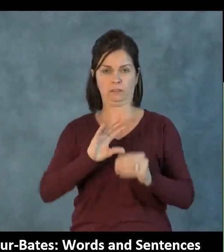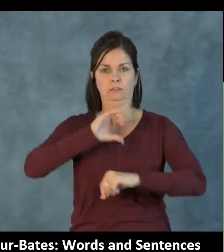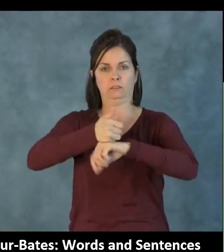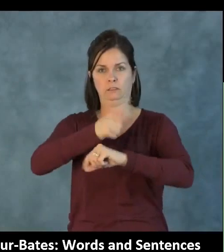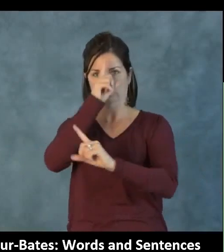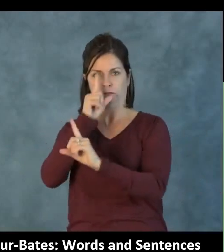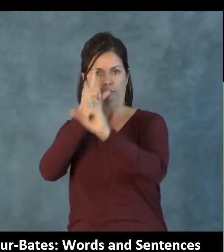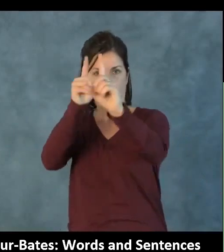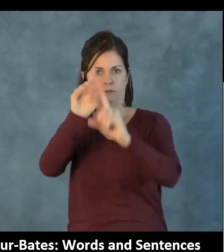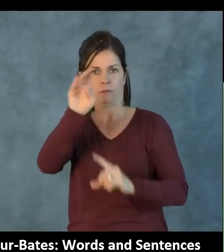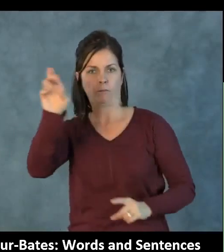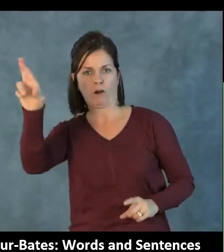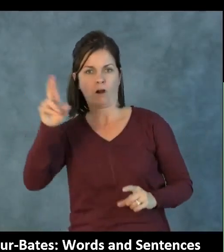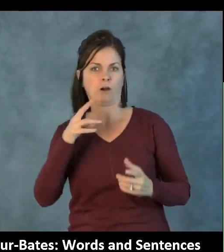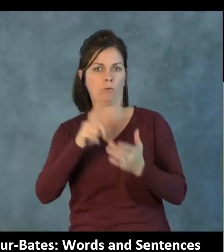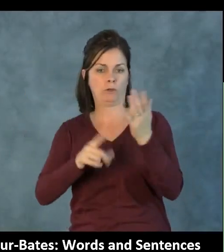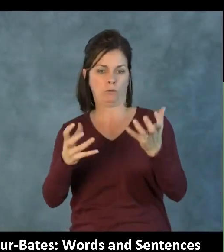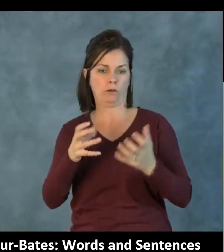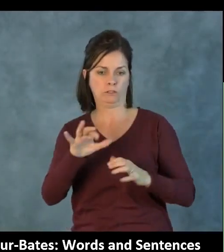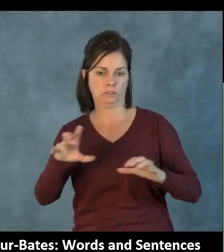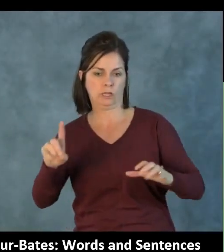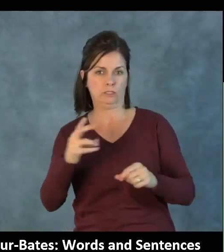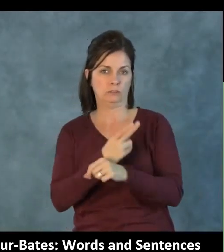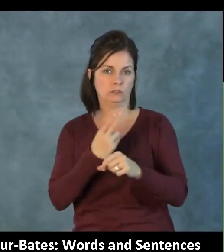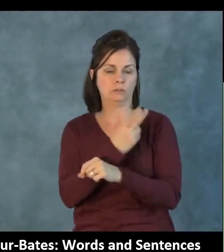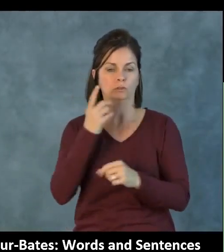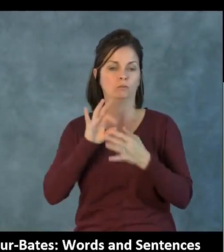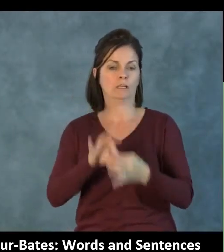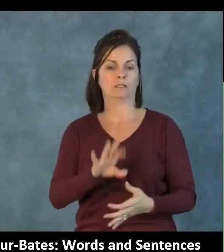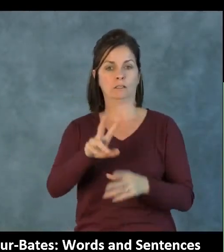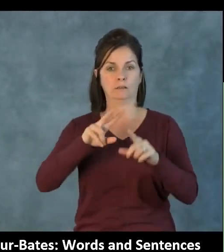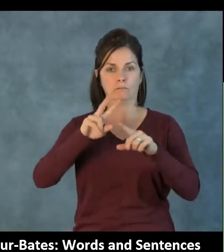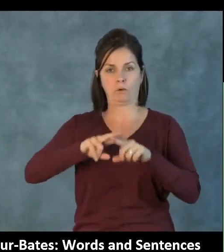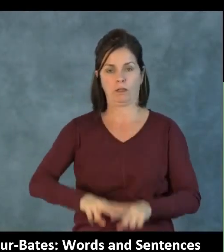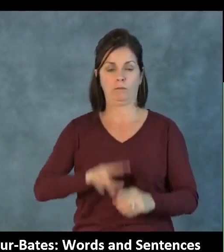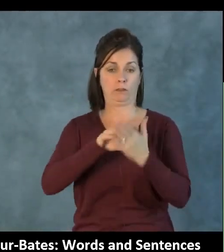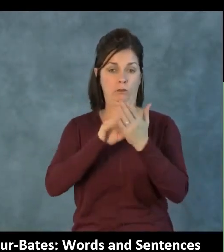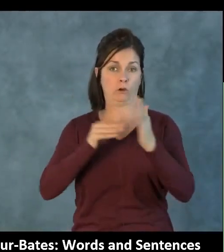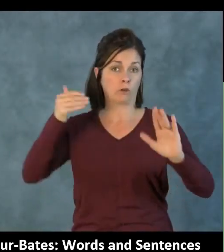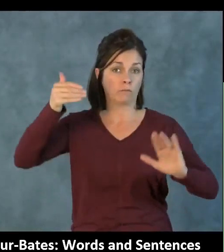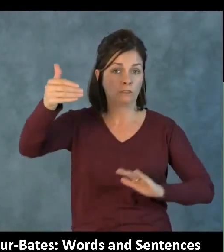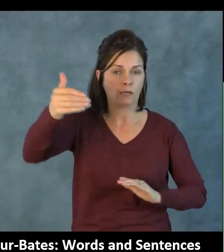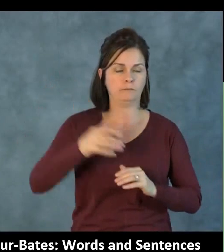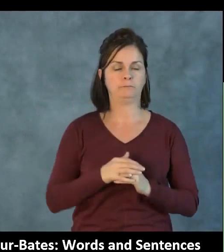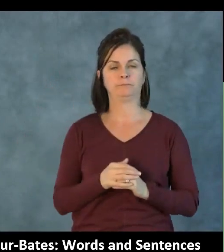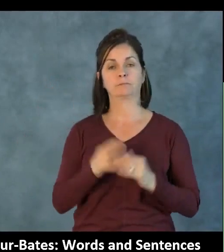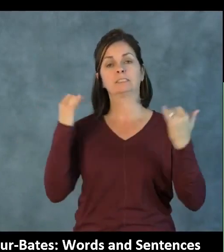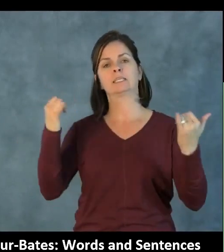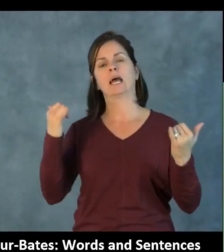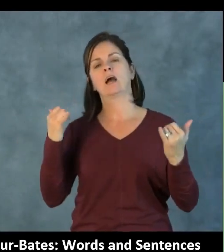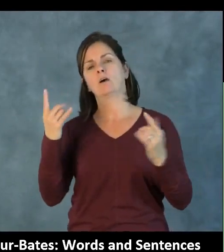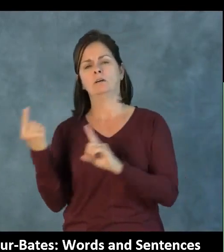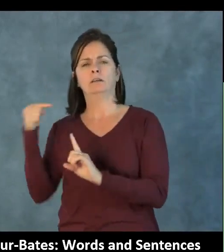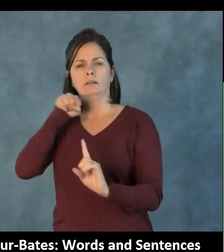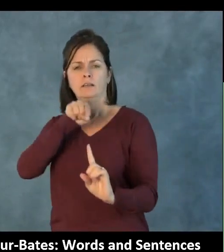in terms of their vocabulary learning over time. Let's go back to this point about the importance